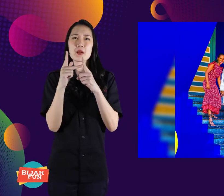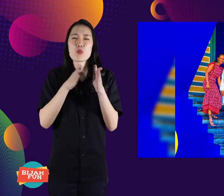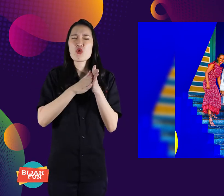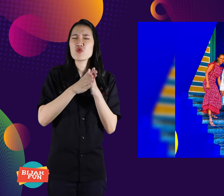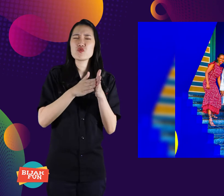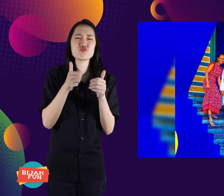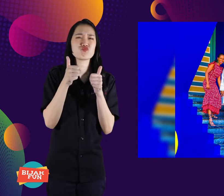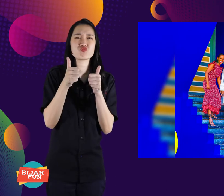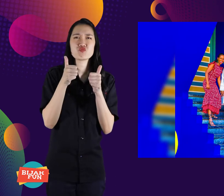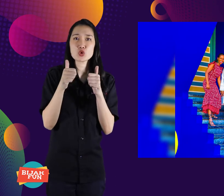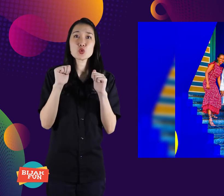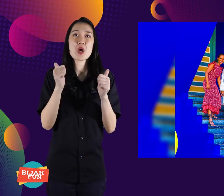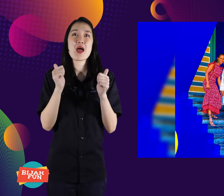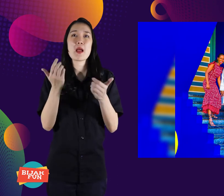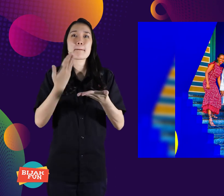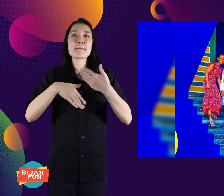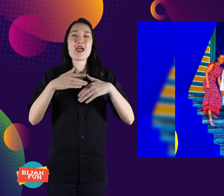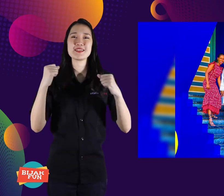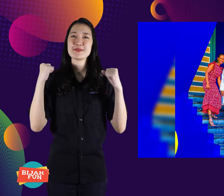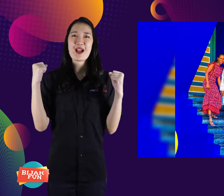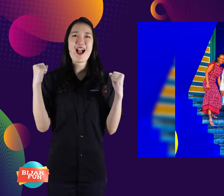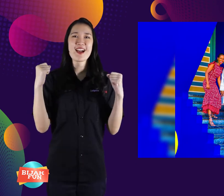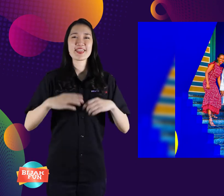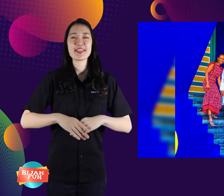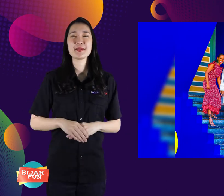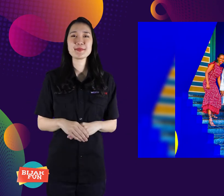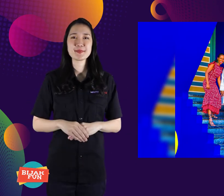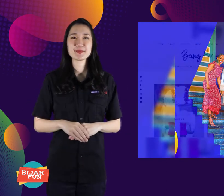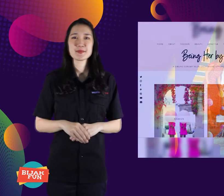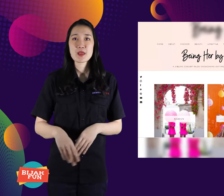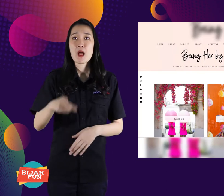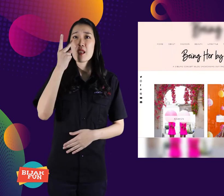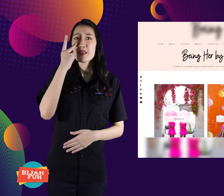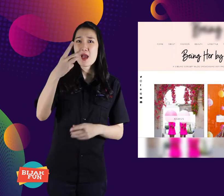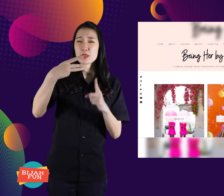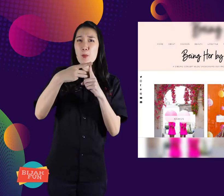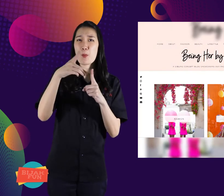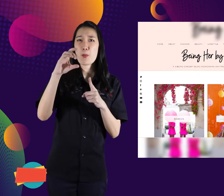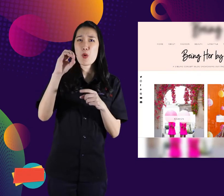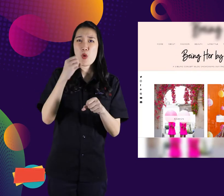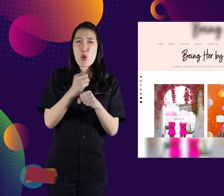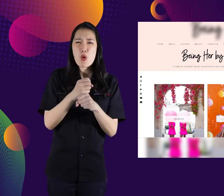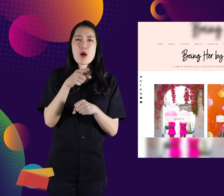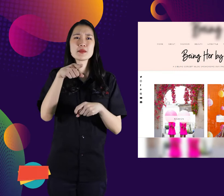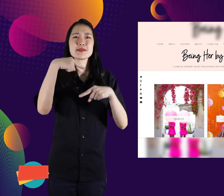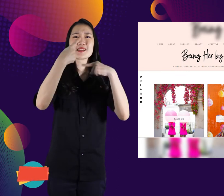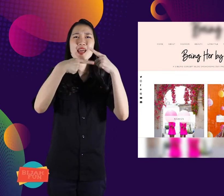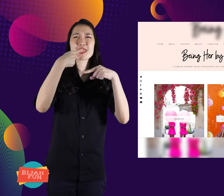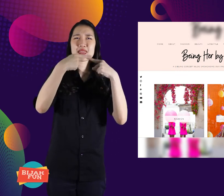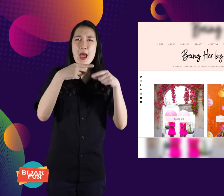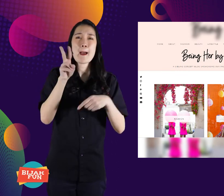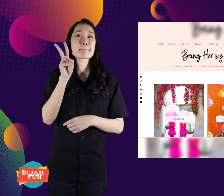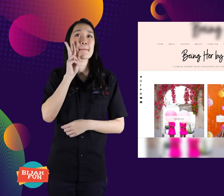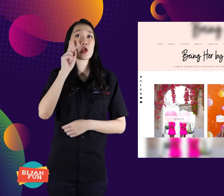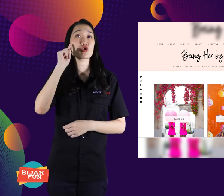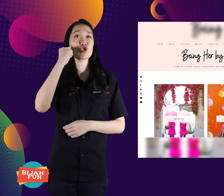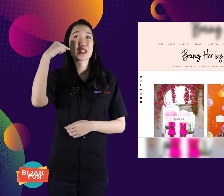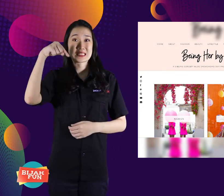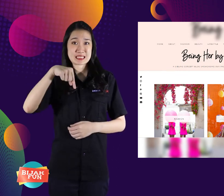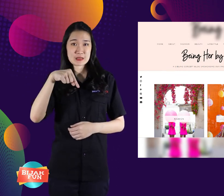motivate yourself to get excited again. Seen to the blog about this story of deaf twins.